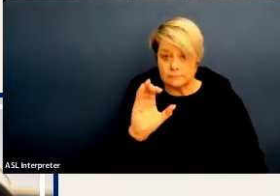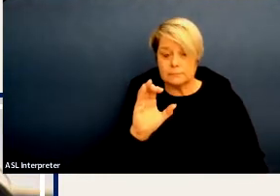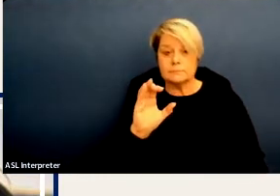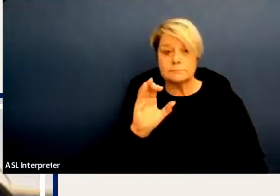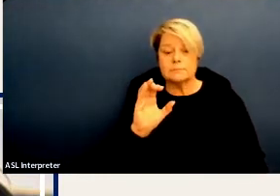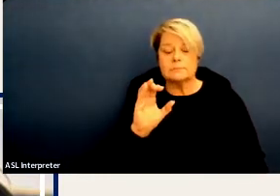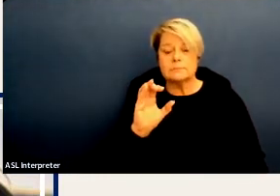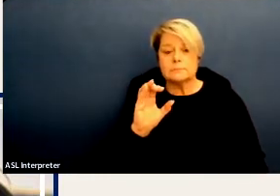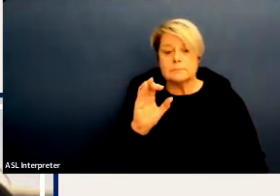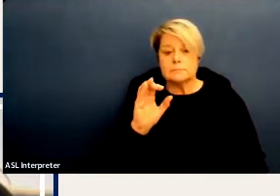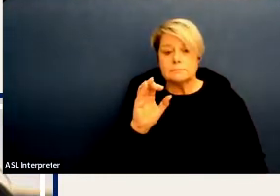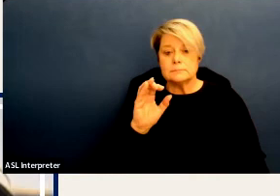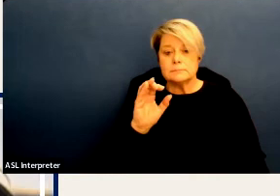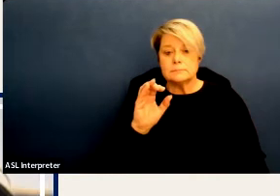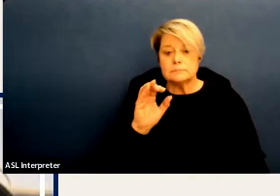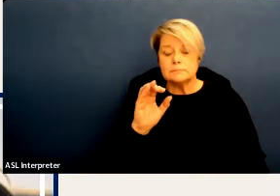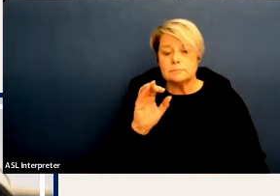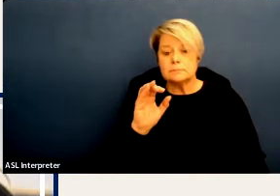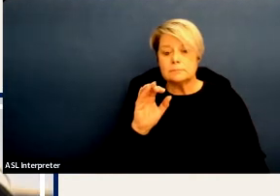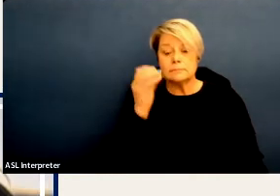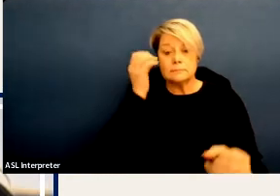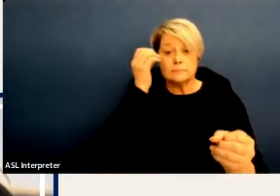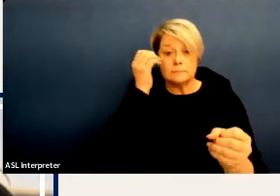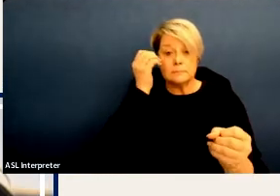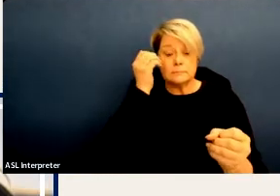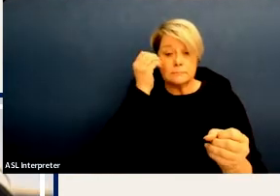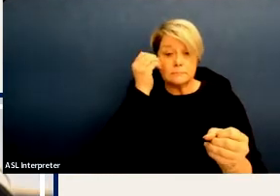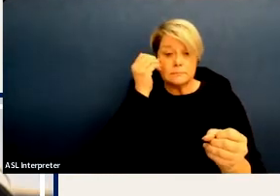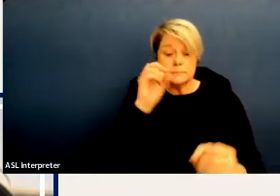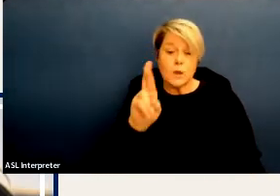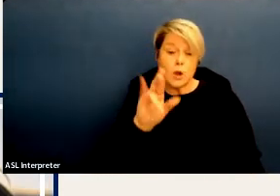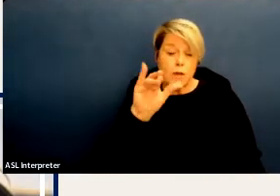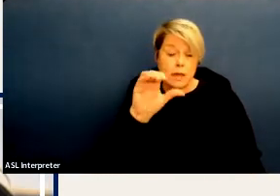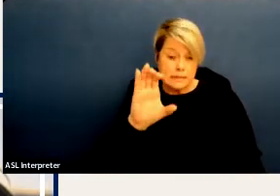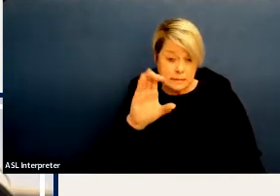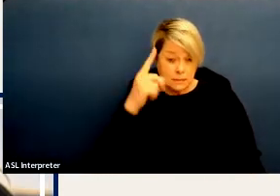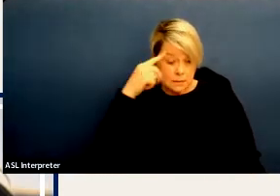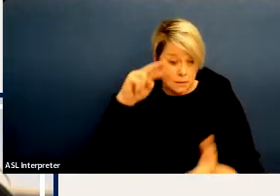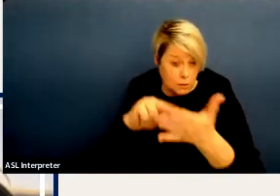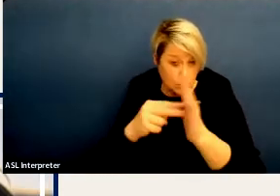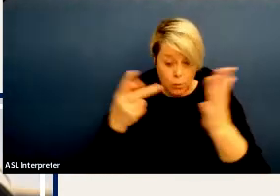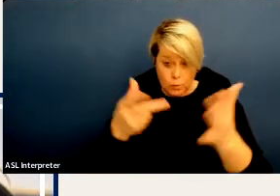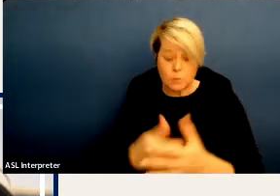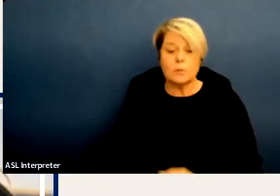information Center for a moment to continue the discussion. But I would like first to quickly